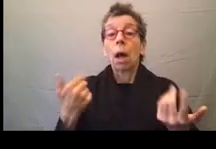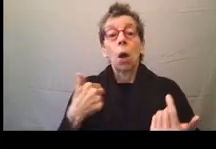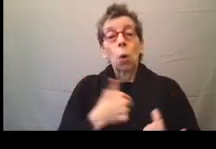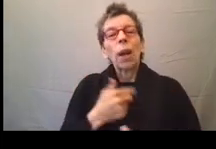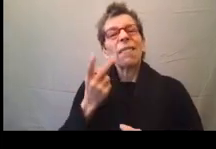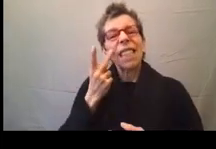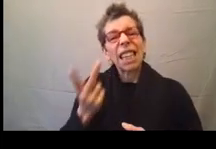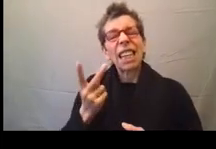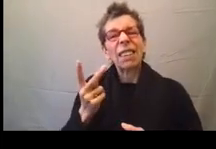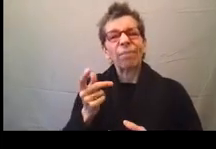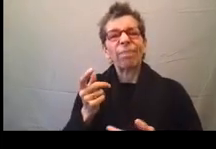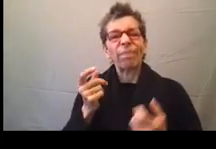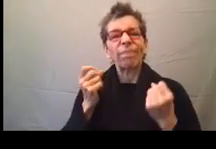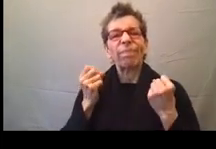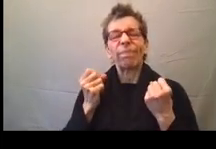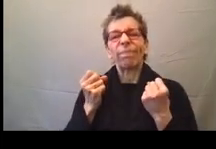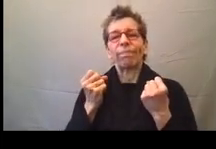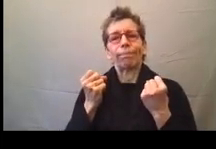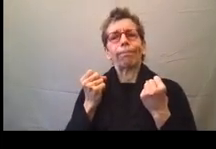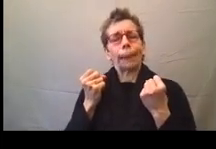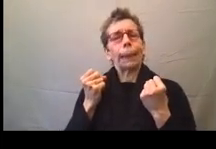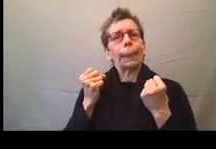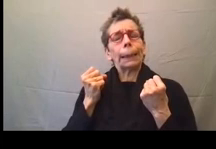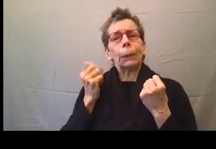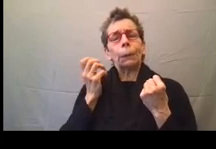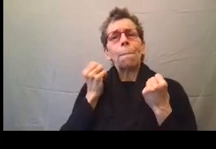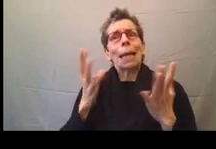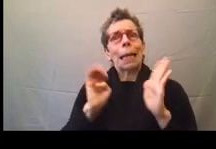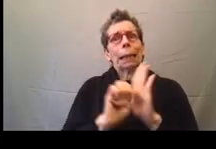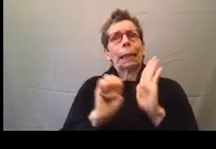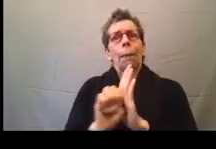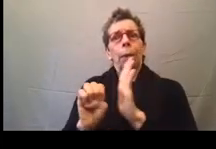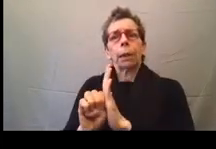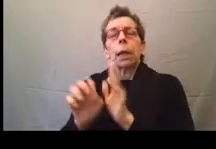the power that having a person with a disability, who is open about their disability and visible